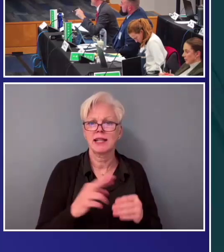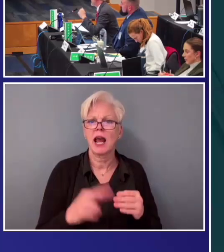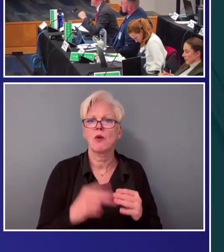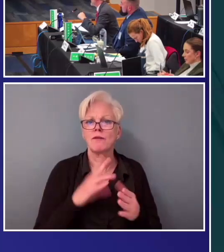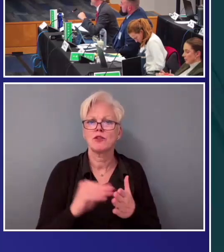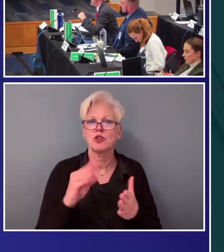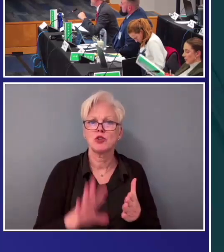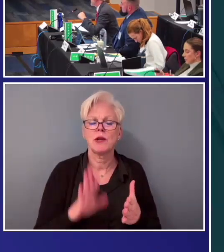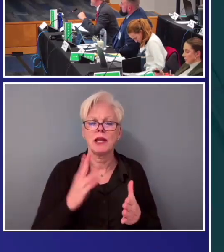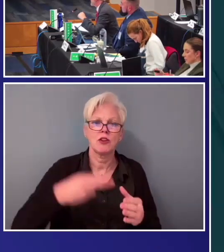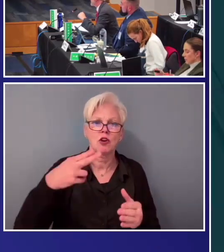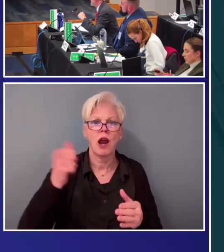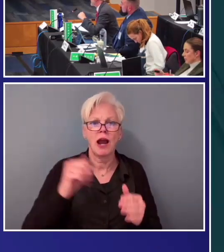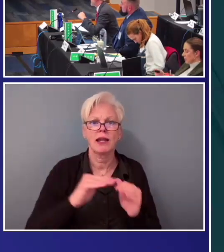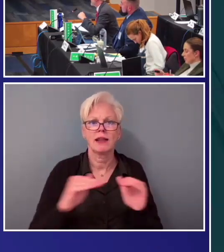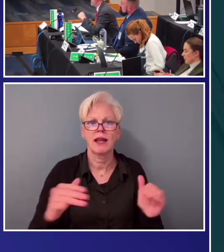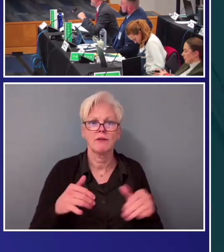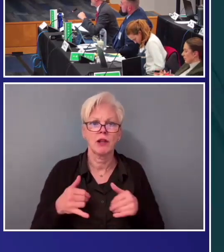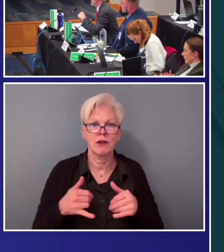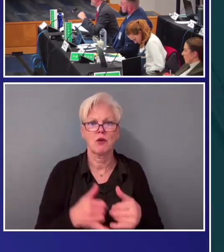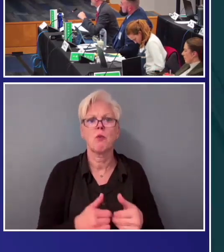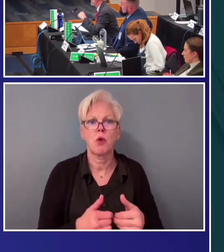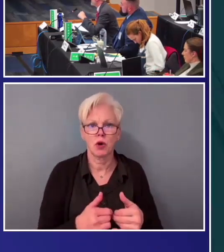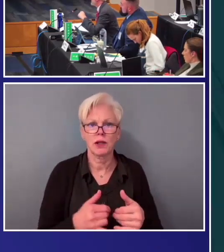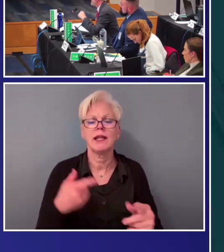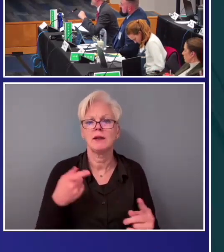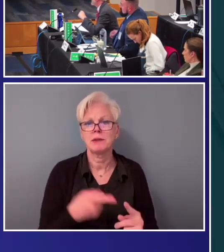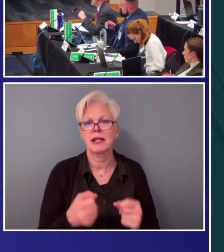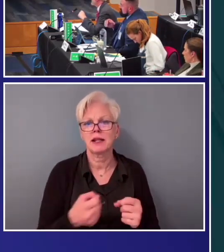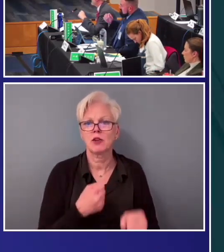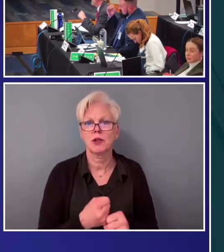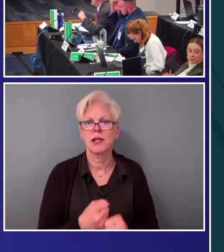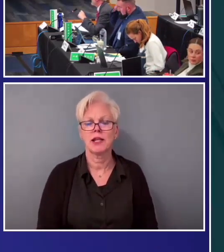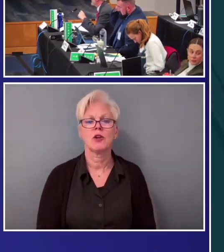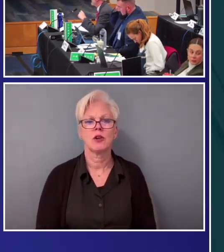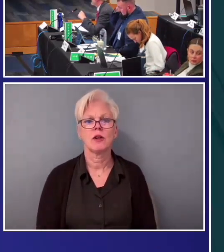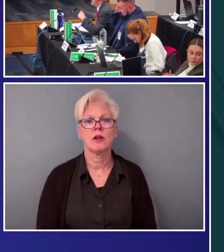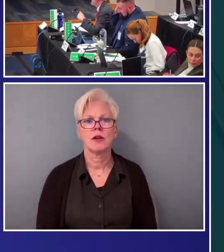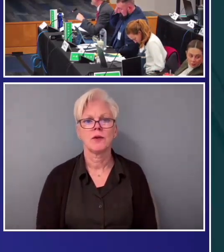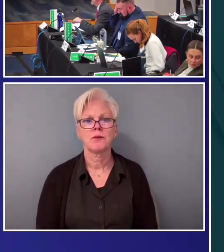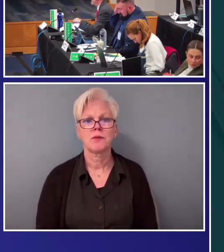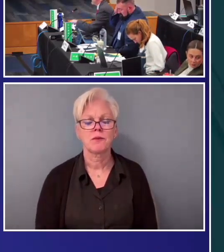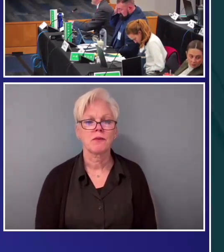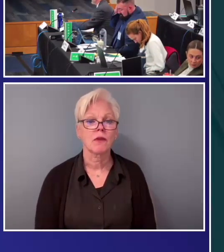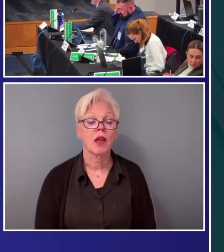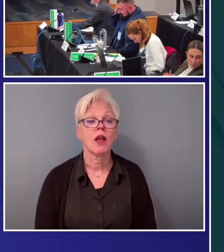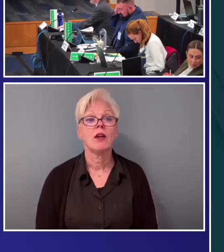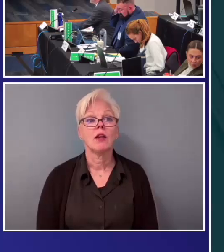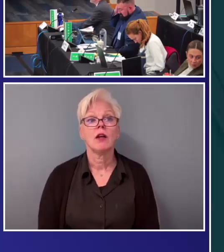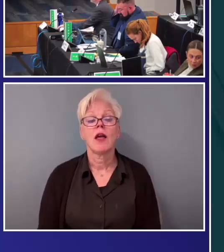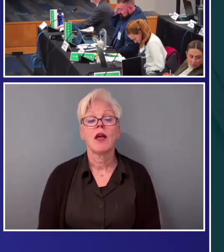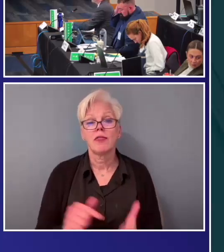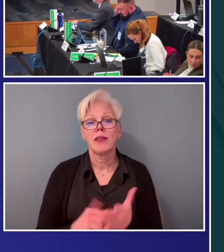their highest level of award in a particular year. So this earnings data that we've presented